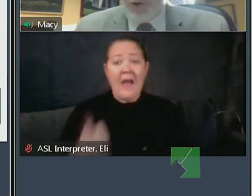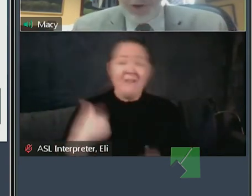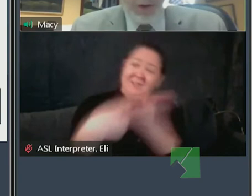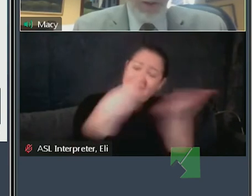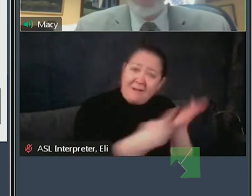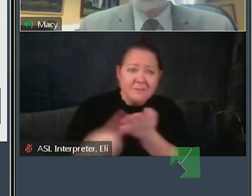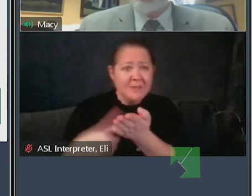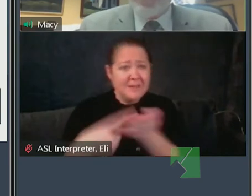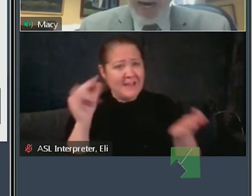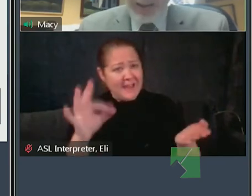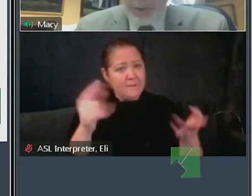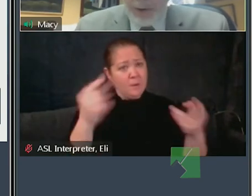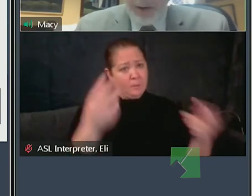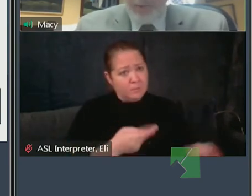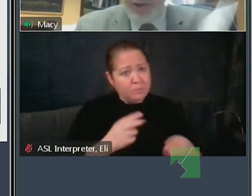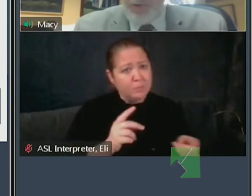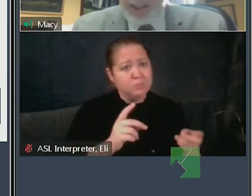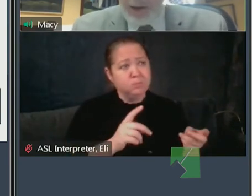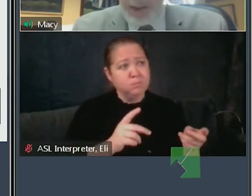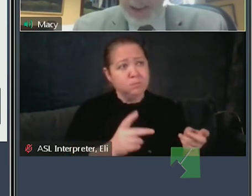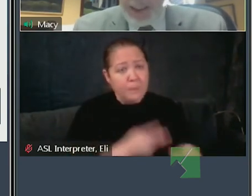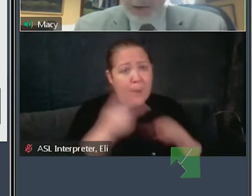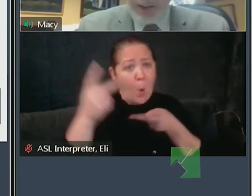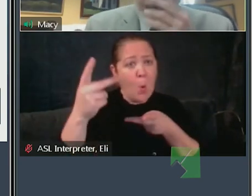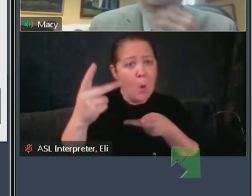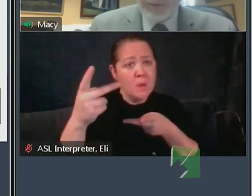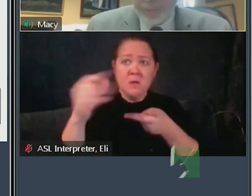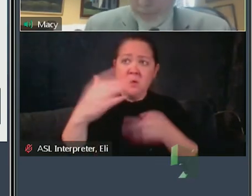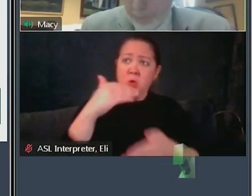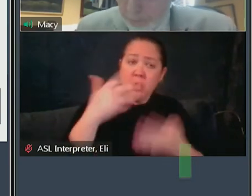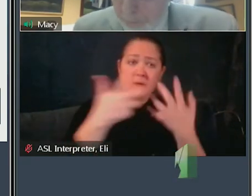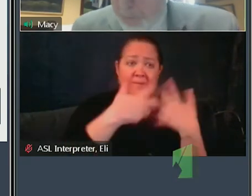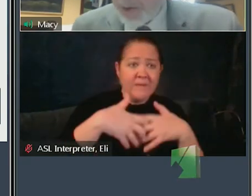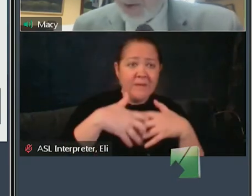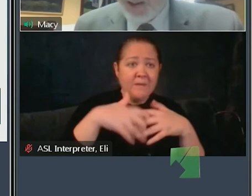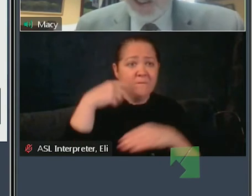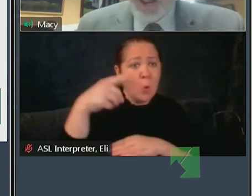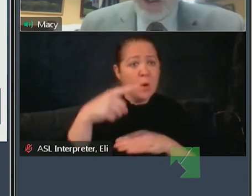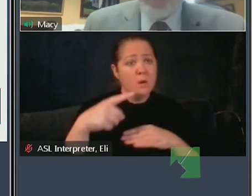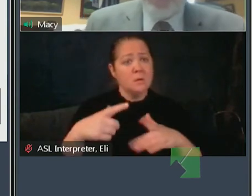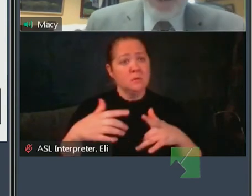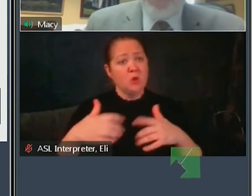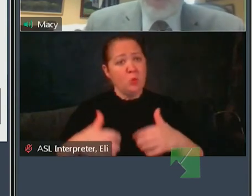proposed use is compatible with the razor residential neighborhood. Now,